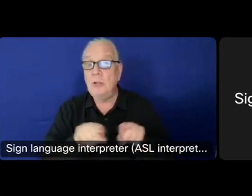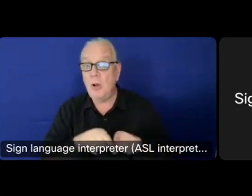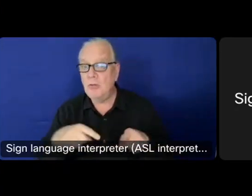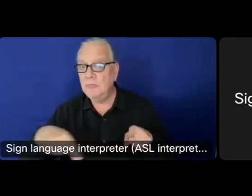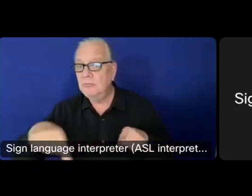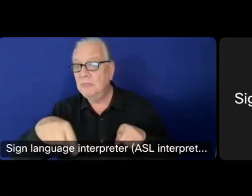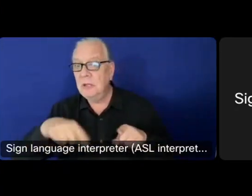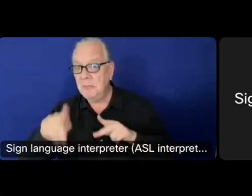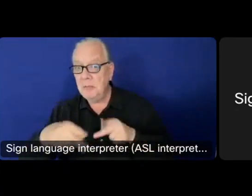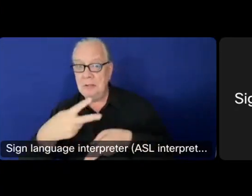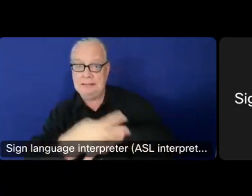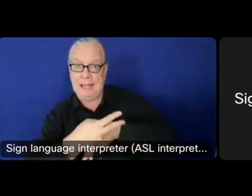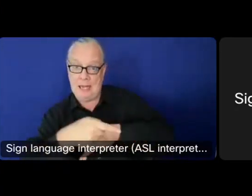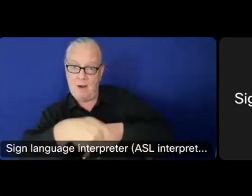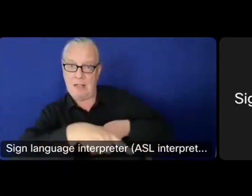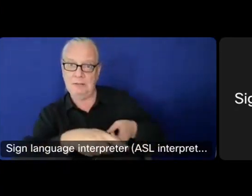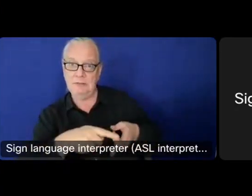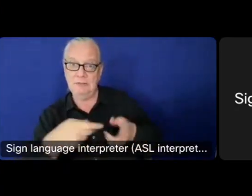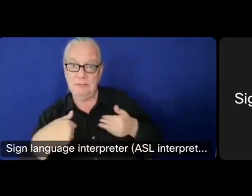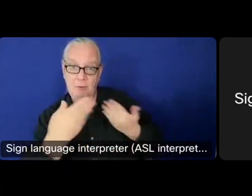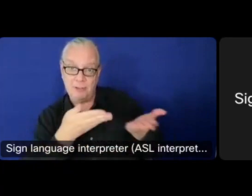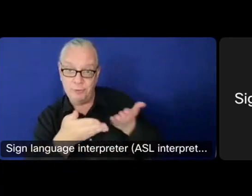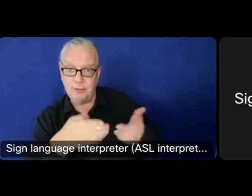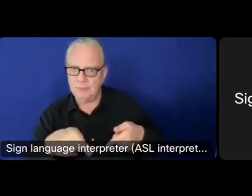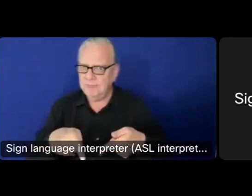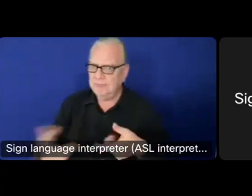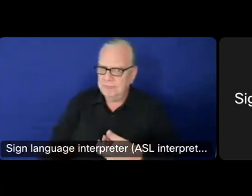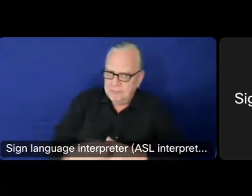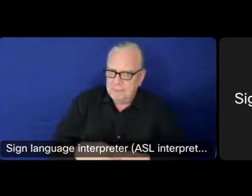care of us and who provide services for us. So, I want to